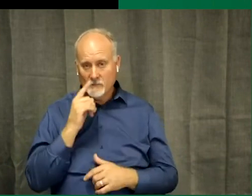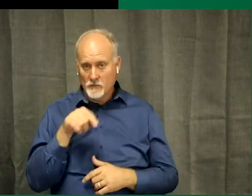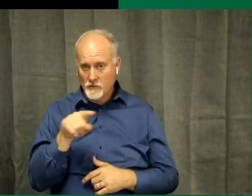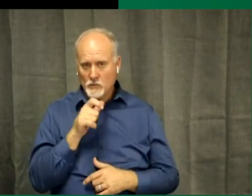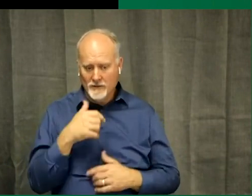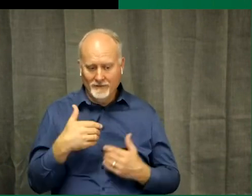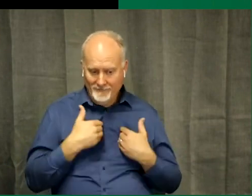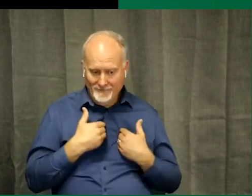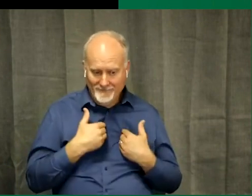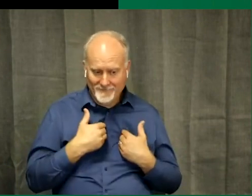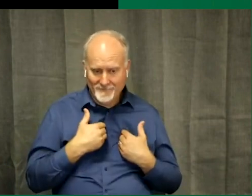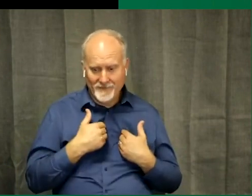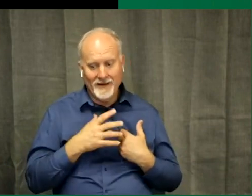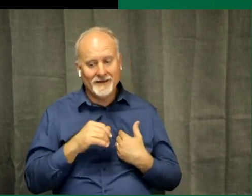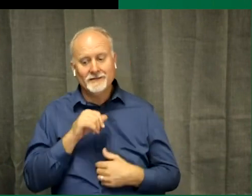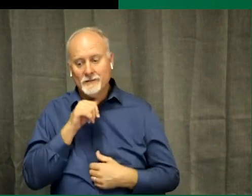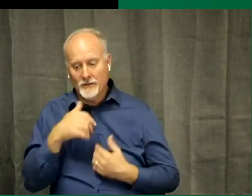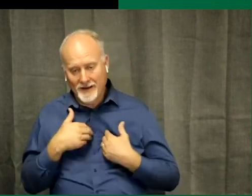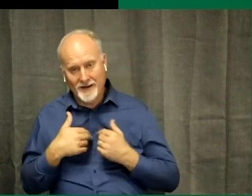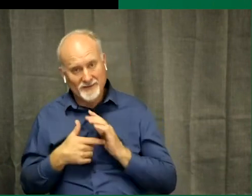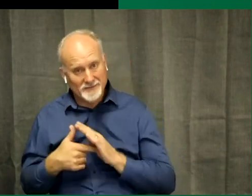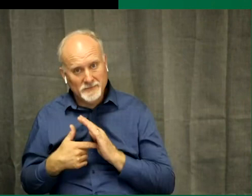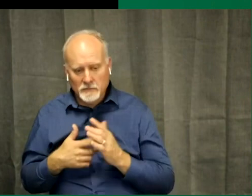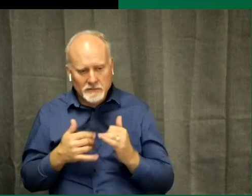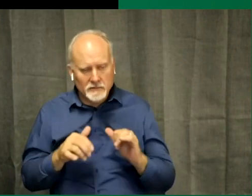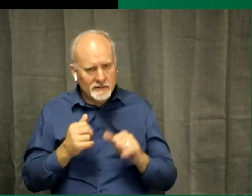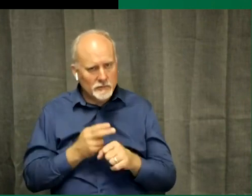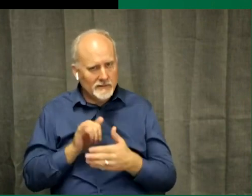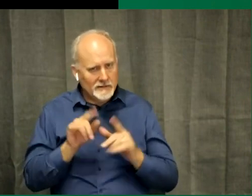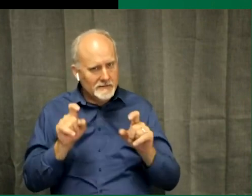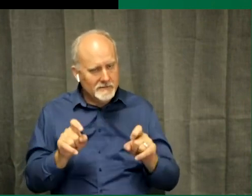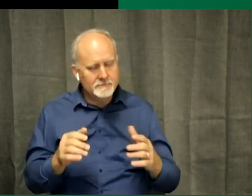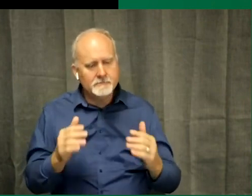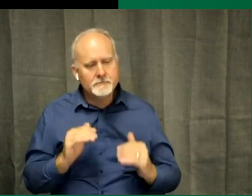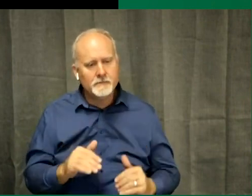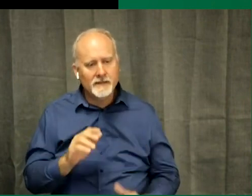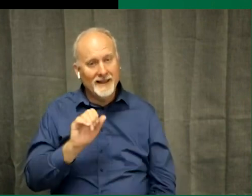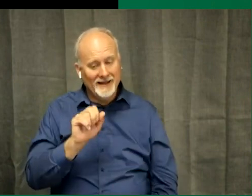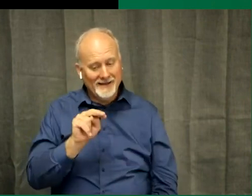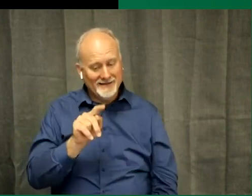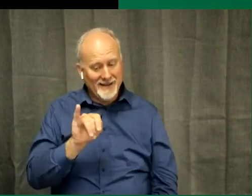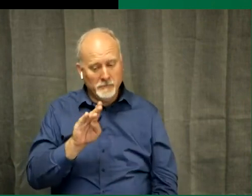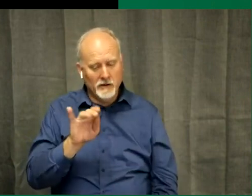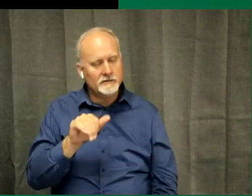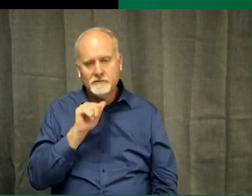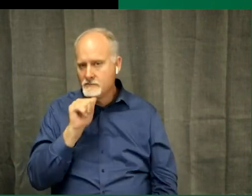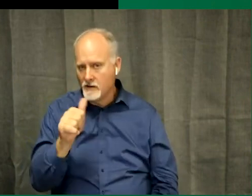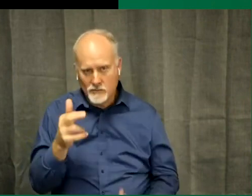and do not have symptoms next slide please the antibody is not recommended as the sole test for